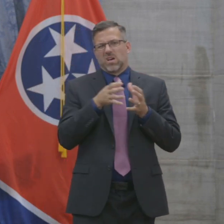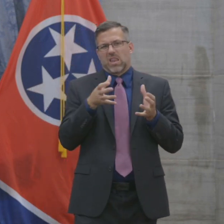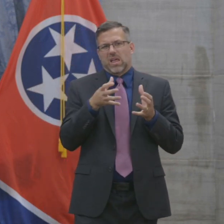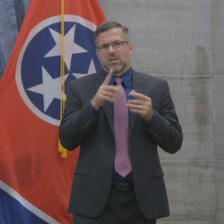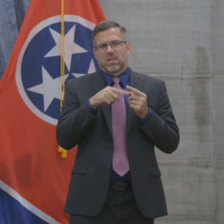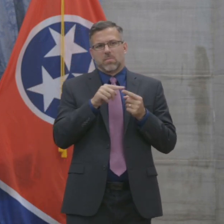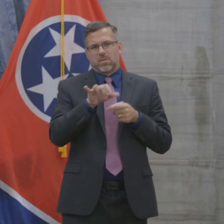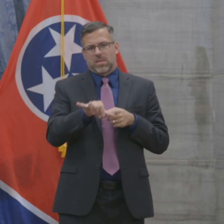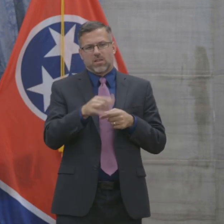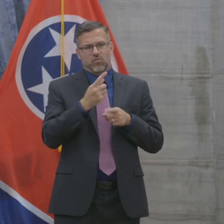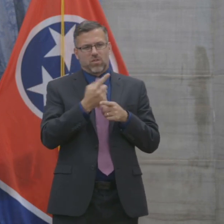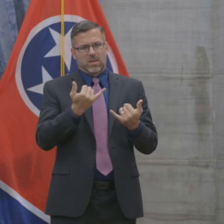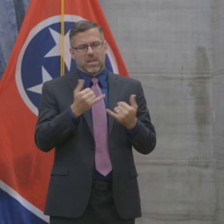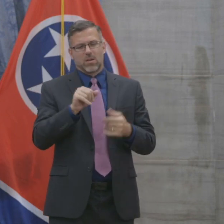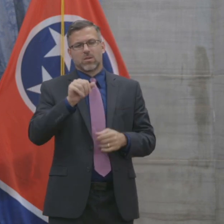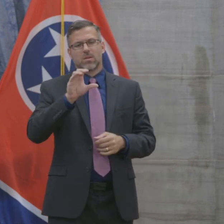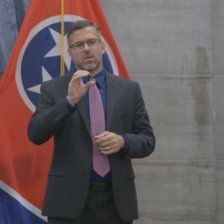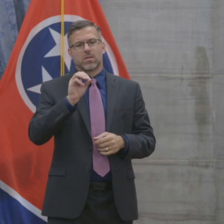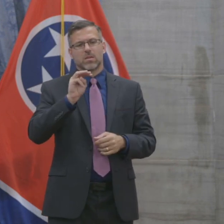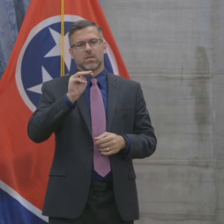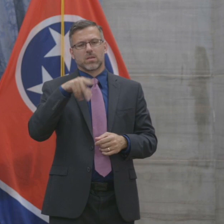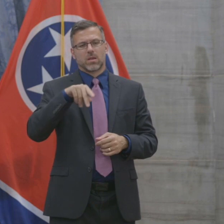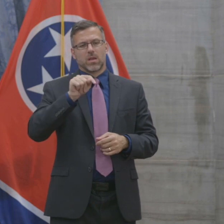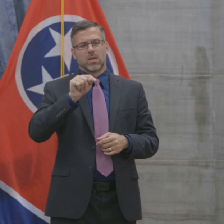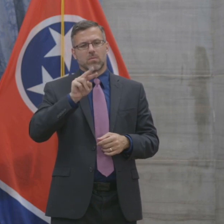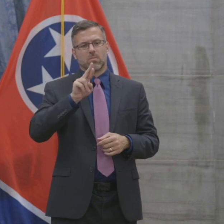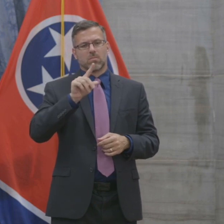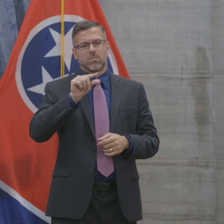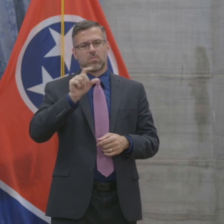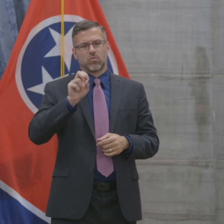story today that Blue Cross has written a lettor this story